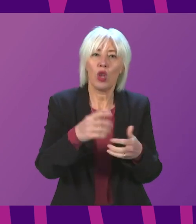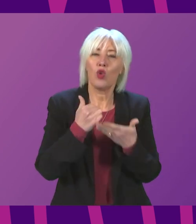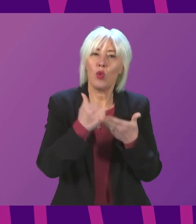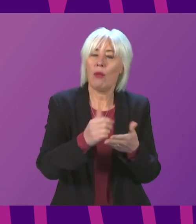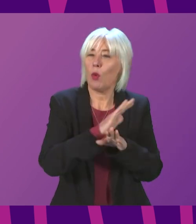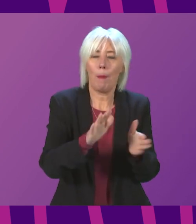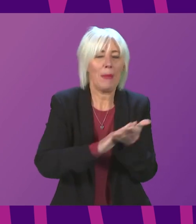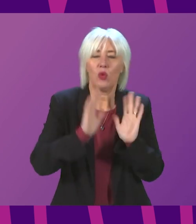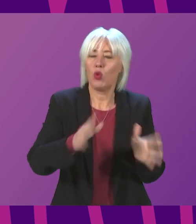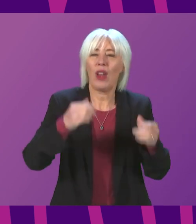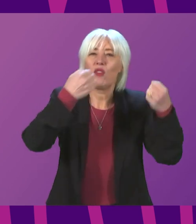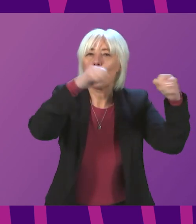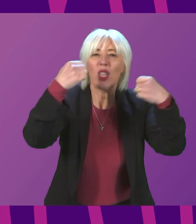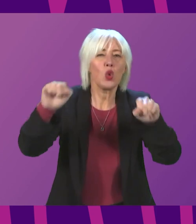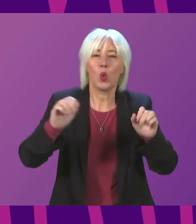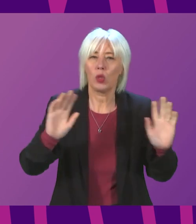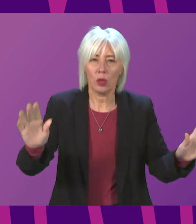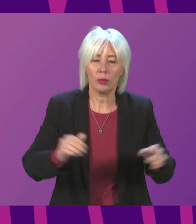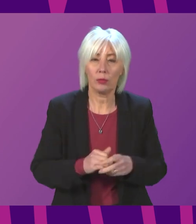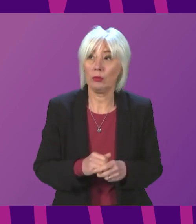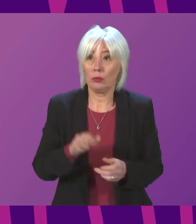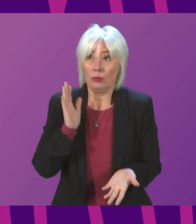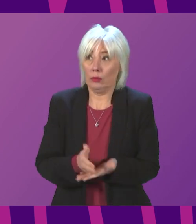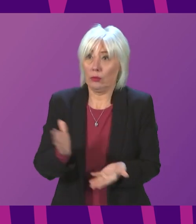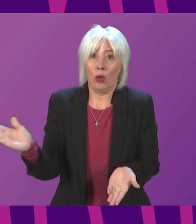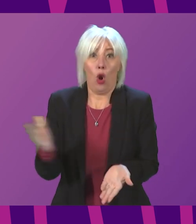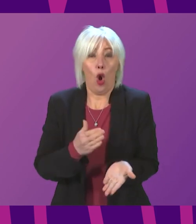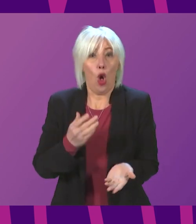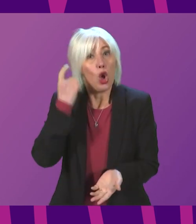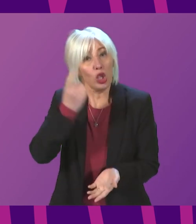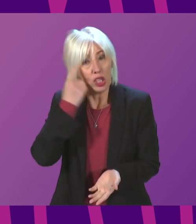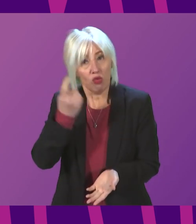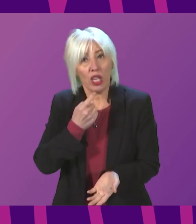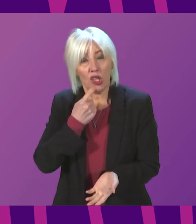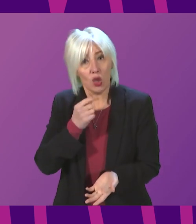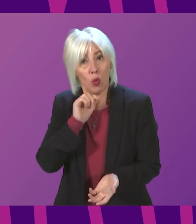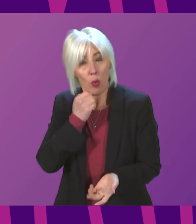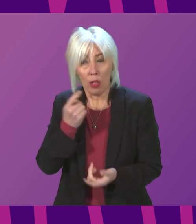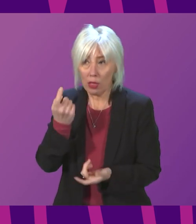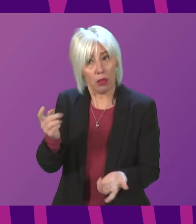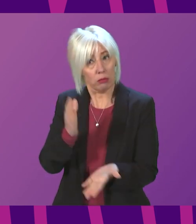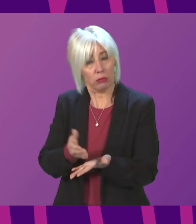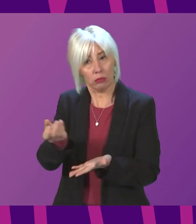We will continue to consider suggestions such as that. We have a separate fund available